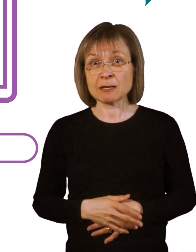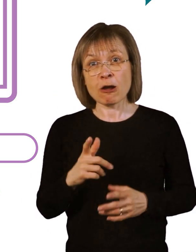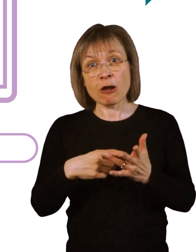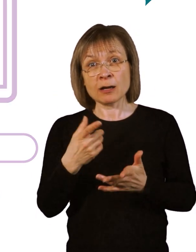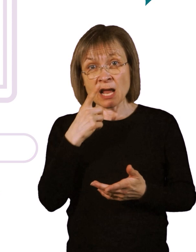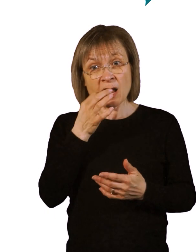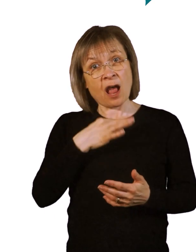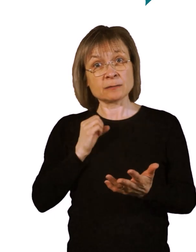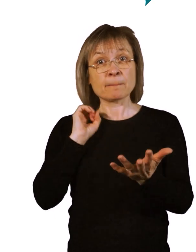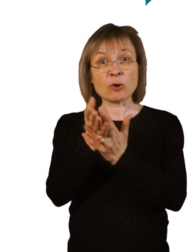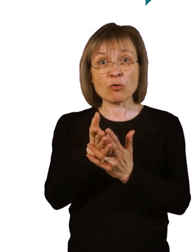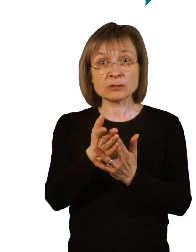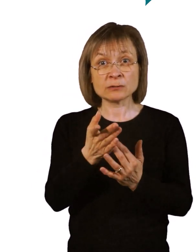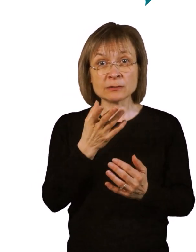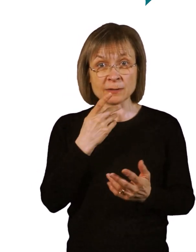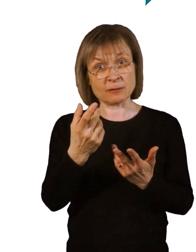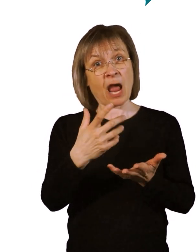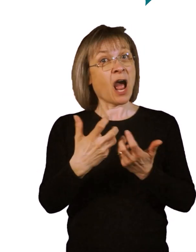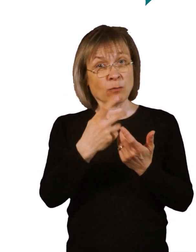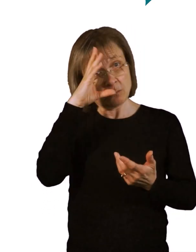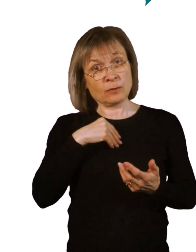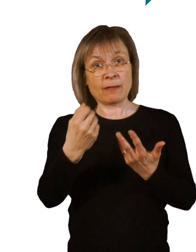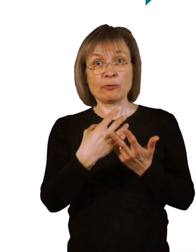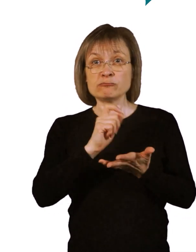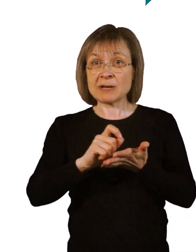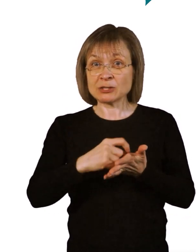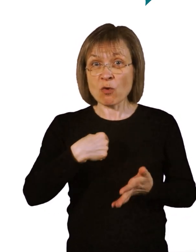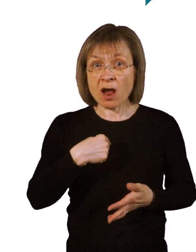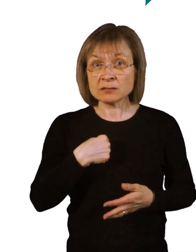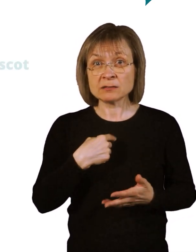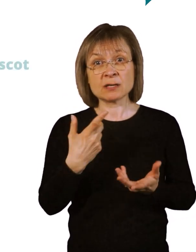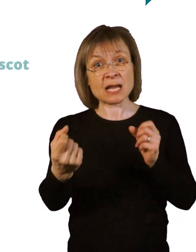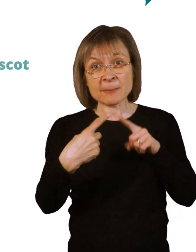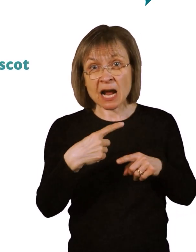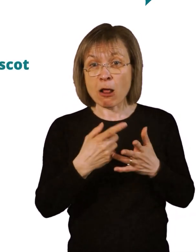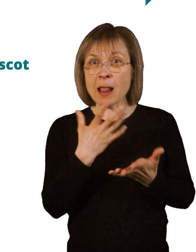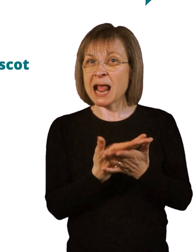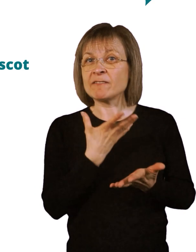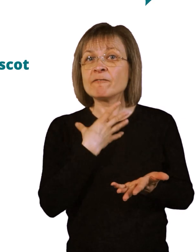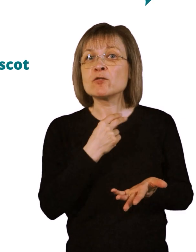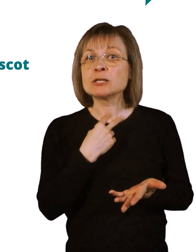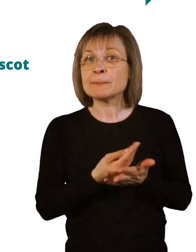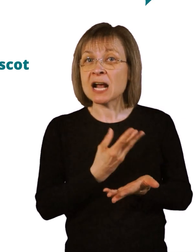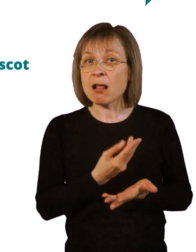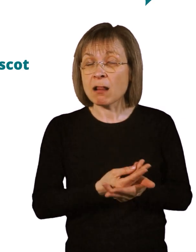or you can ask us to post one to you by writing to us at our Freepost address. Sending us an email or leaving us a voicemail.